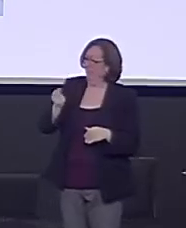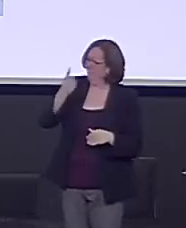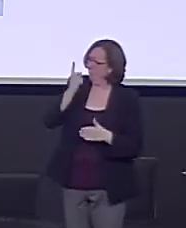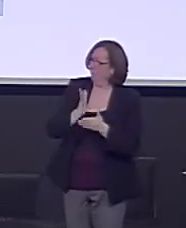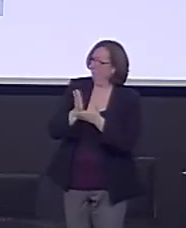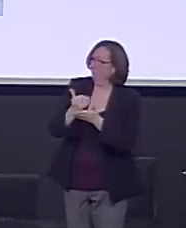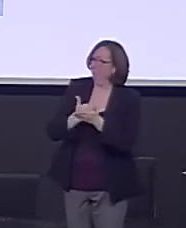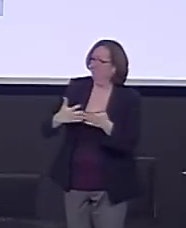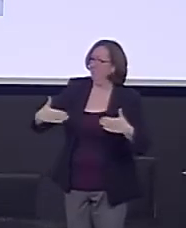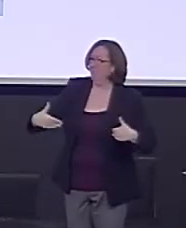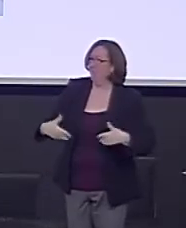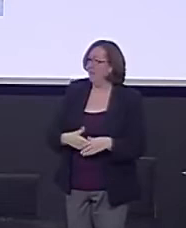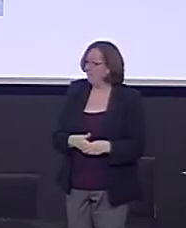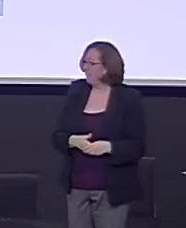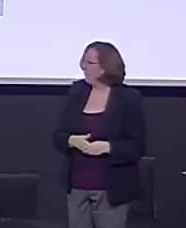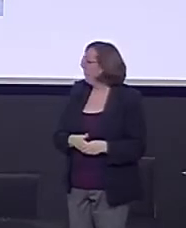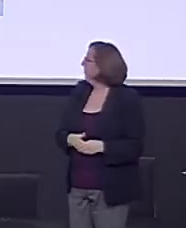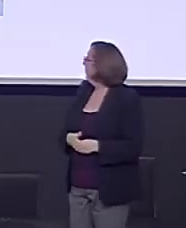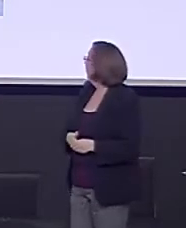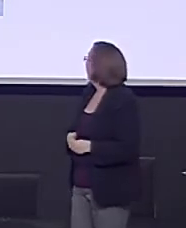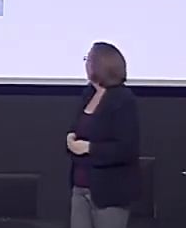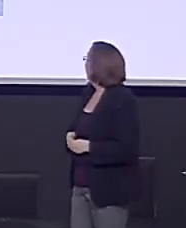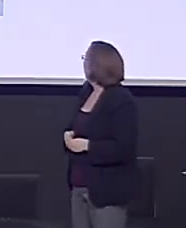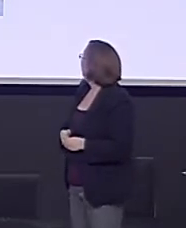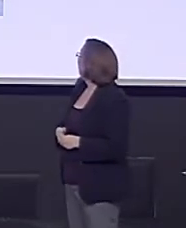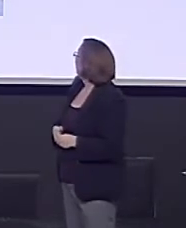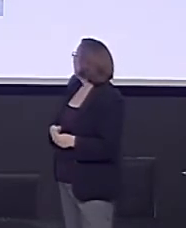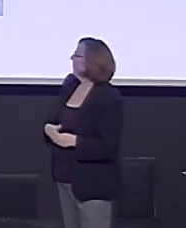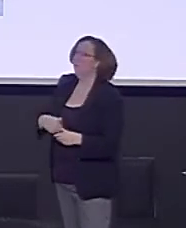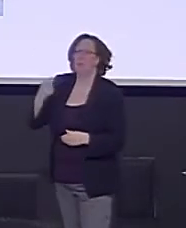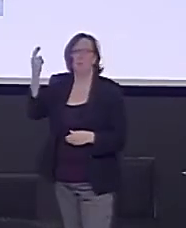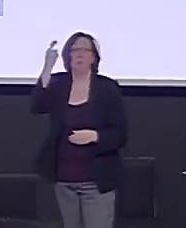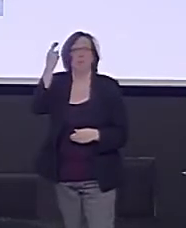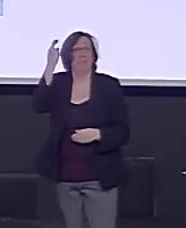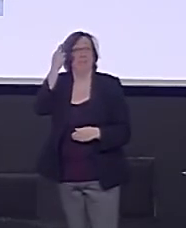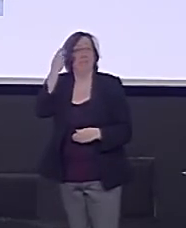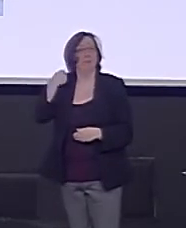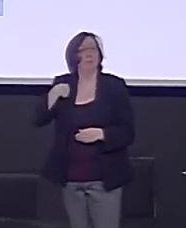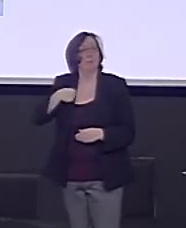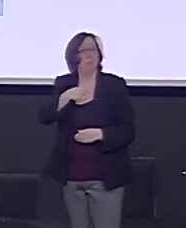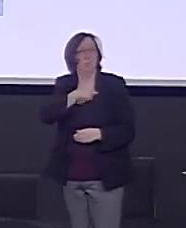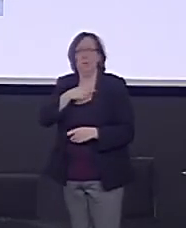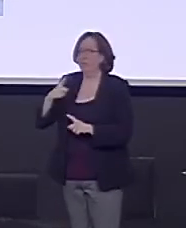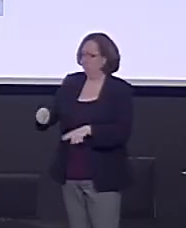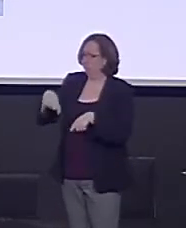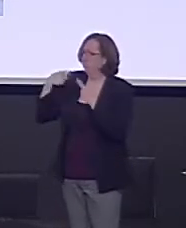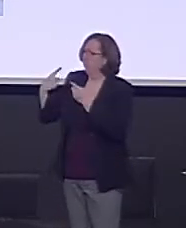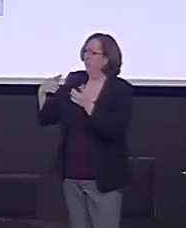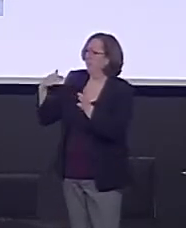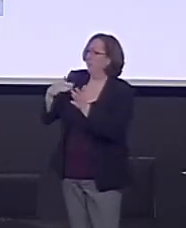And that is because, as I said in my introduction, we study functional imaging, study the brain,